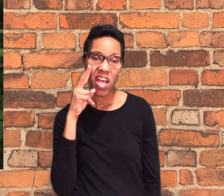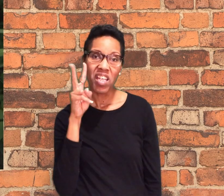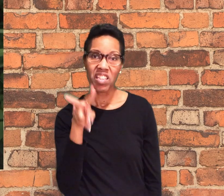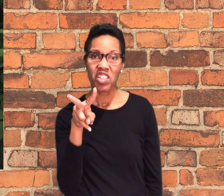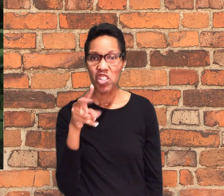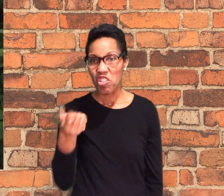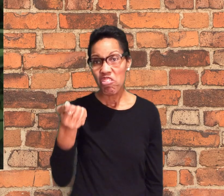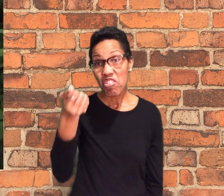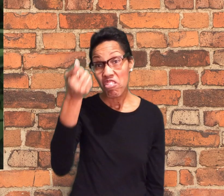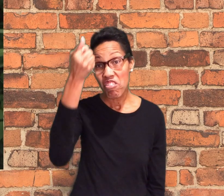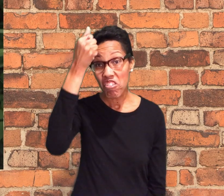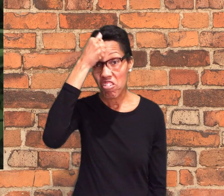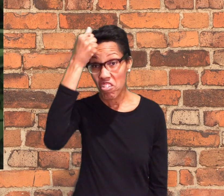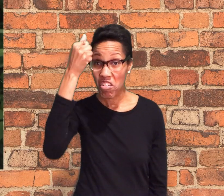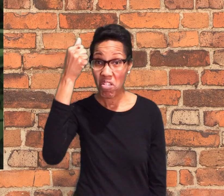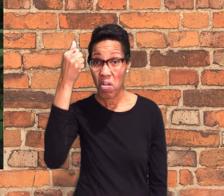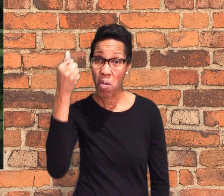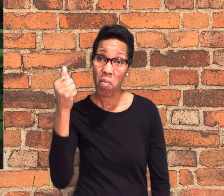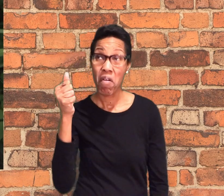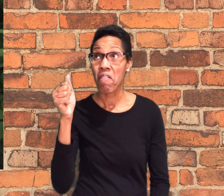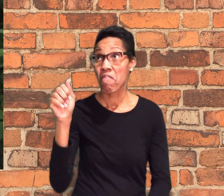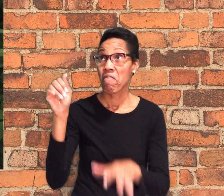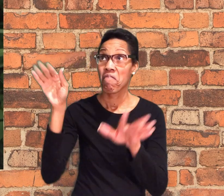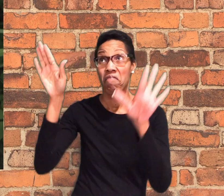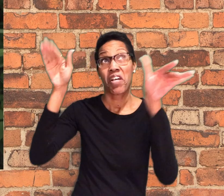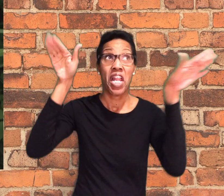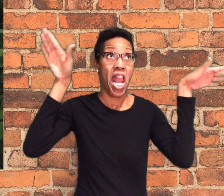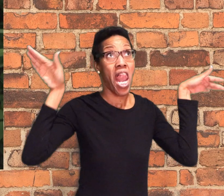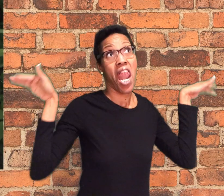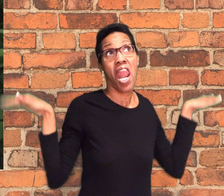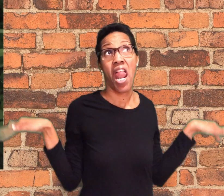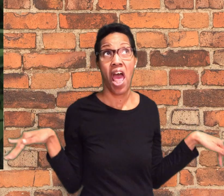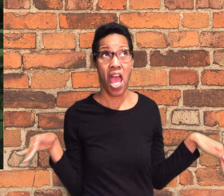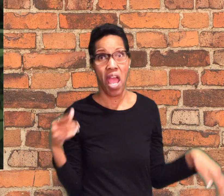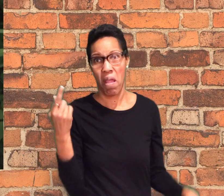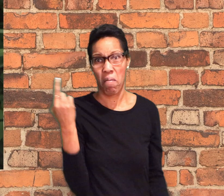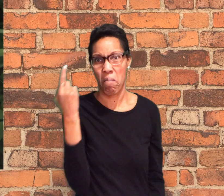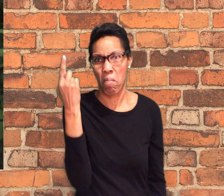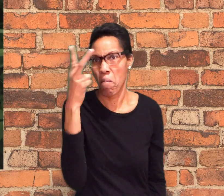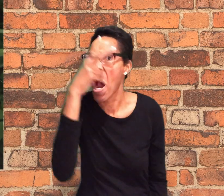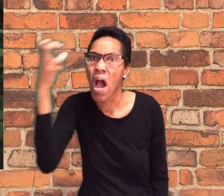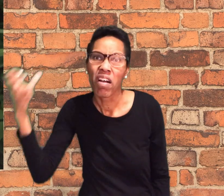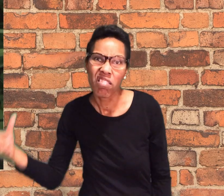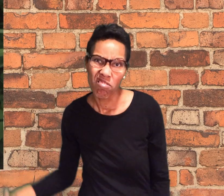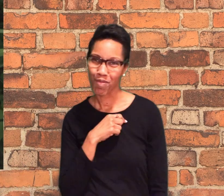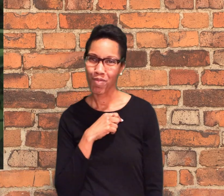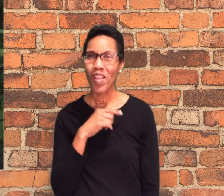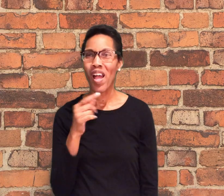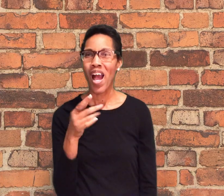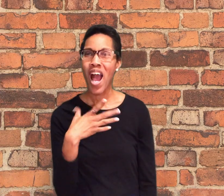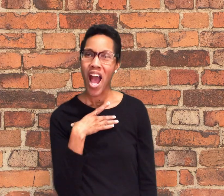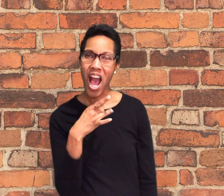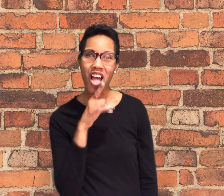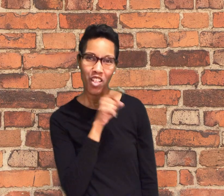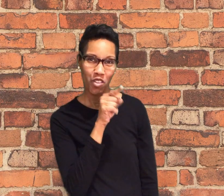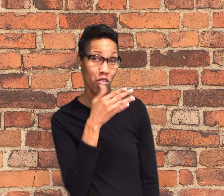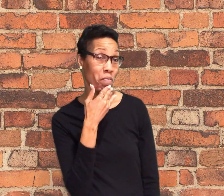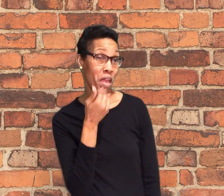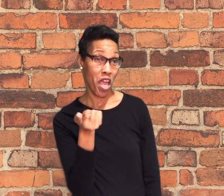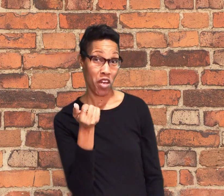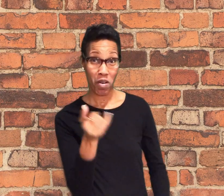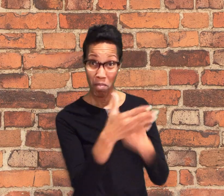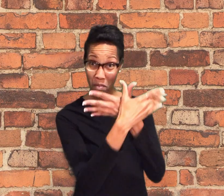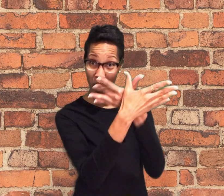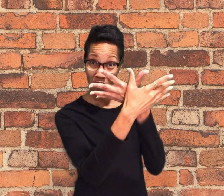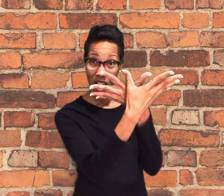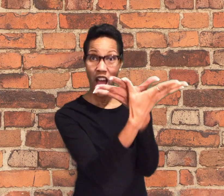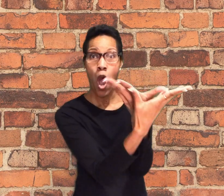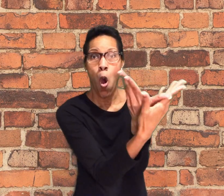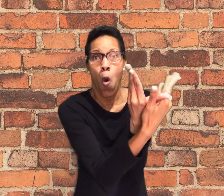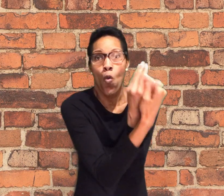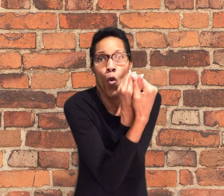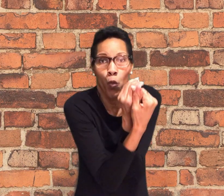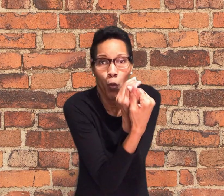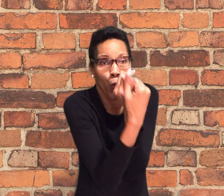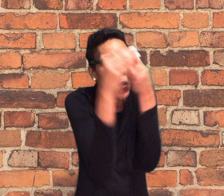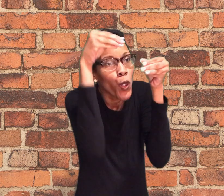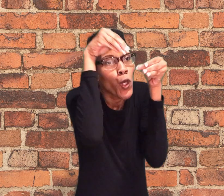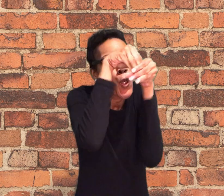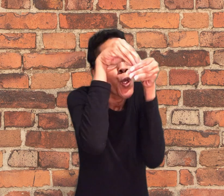all I see is stupid little bug things